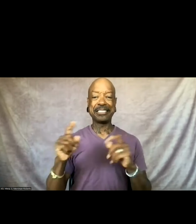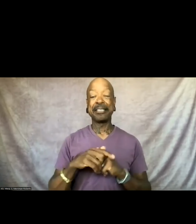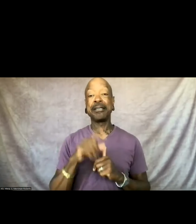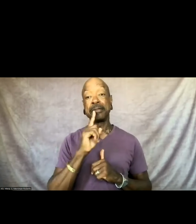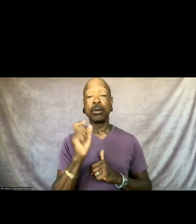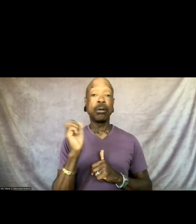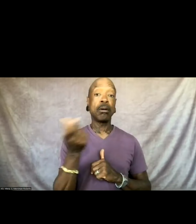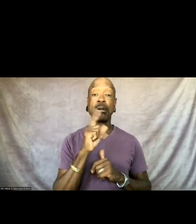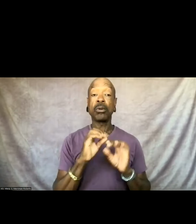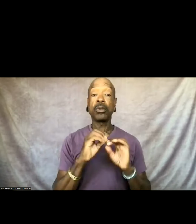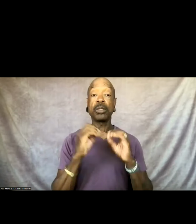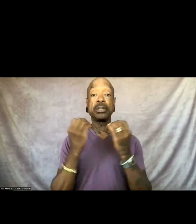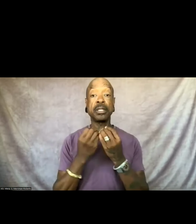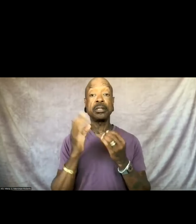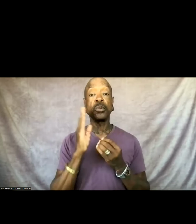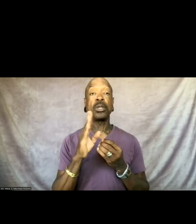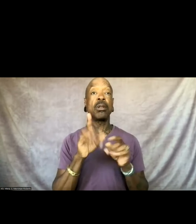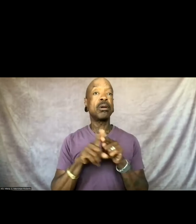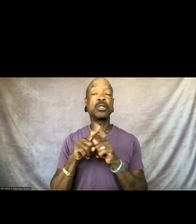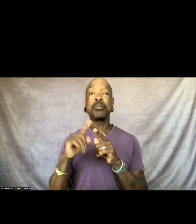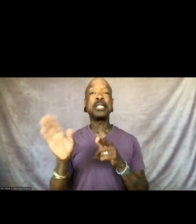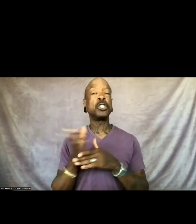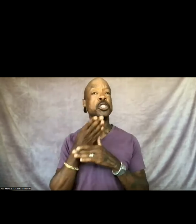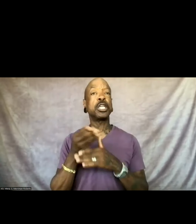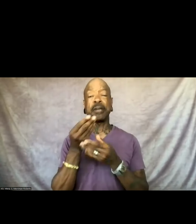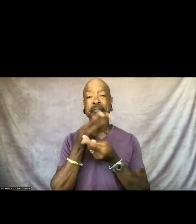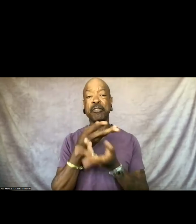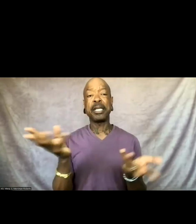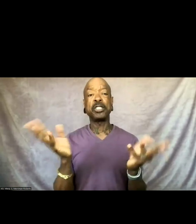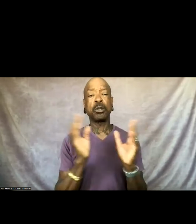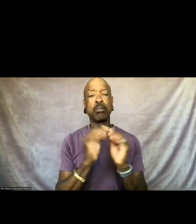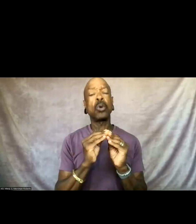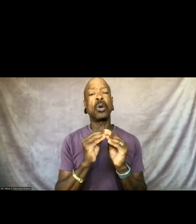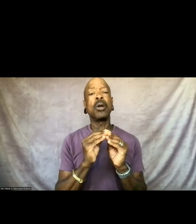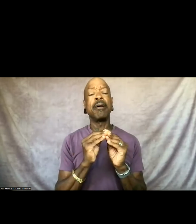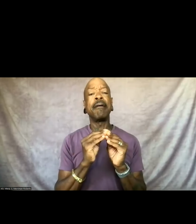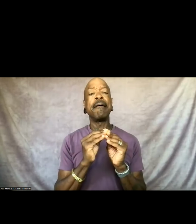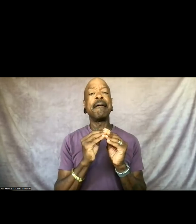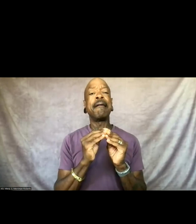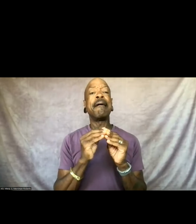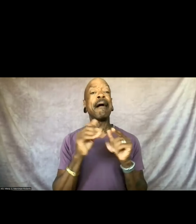biggest thing that we can do right now and we look forward to the 2024 elimination. I'm sure that all of these